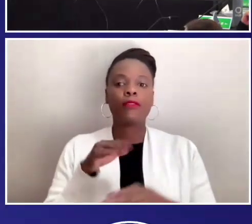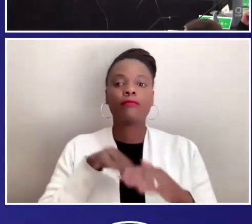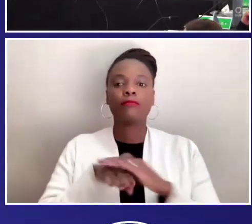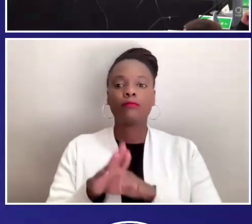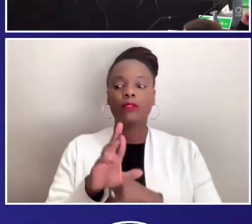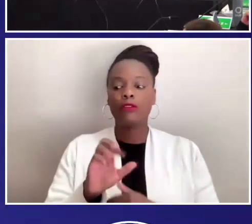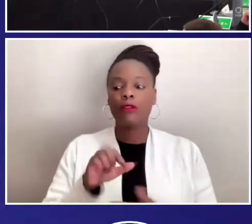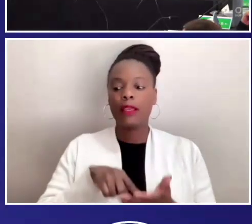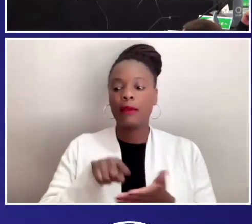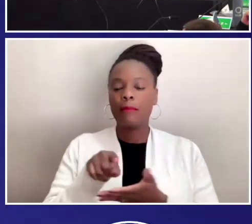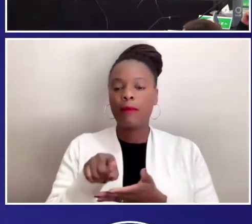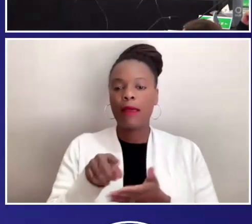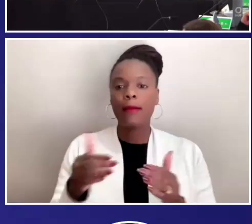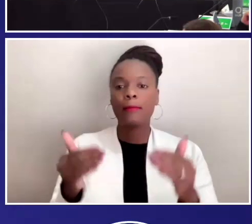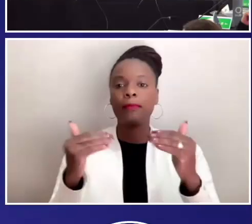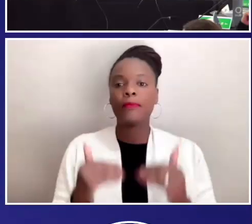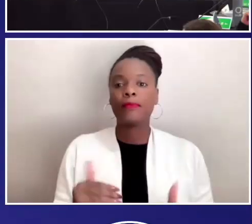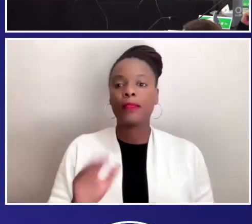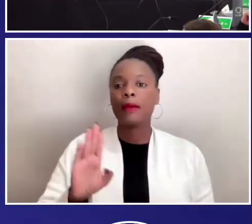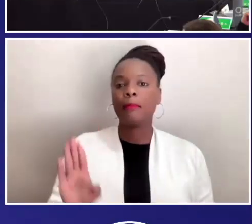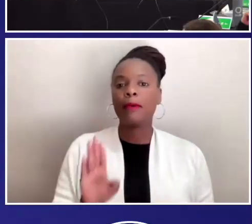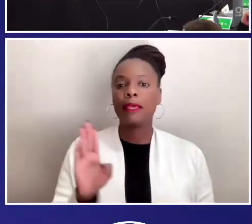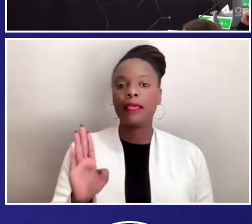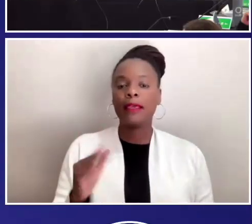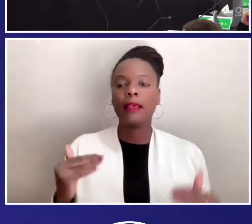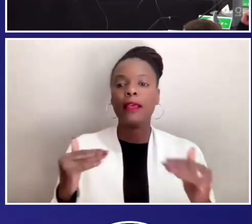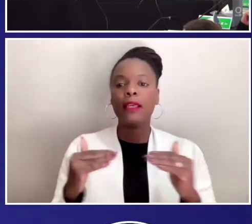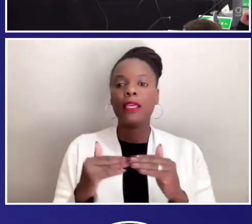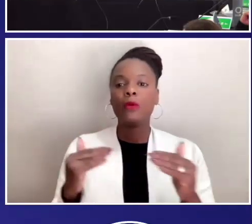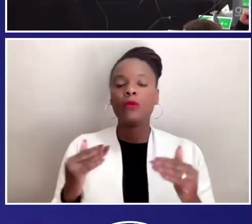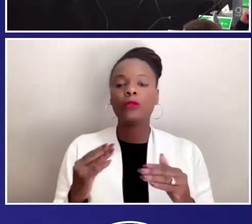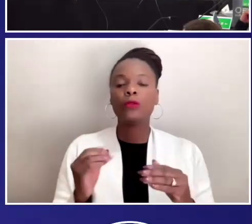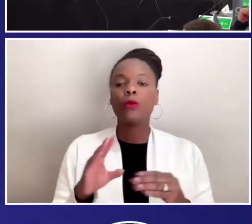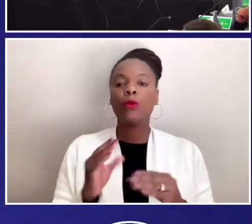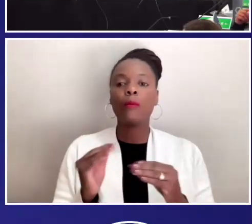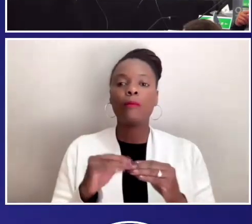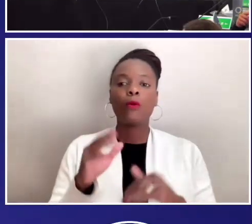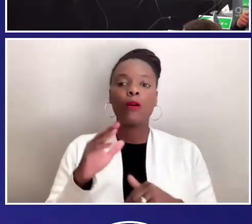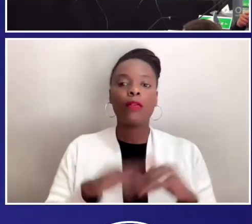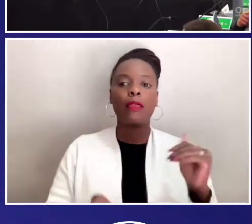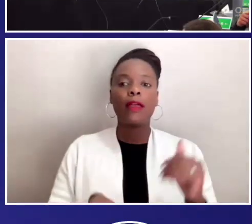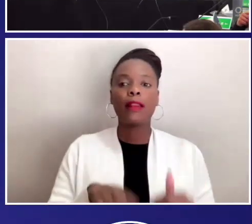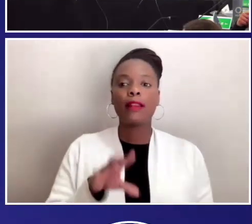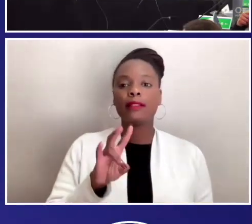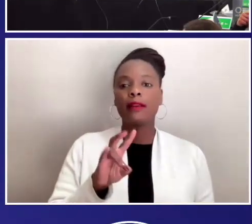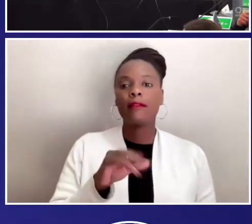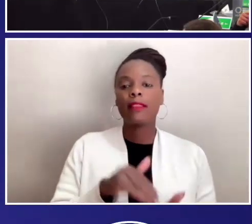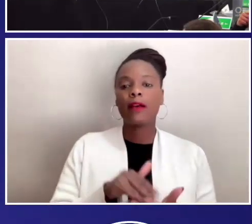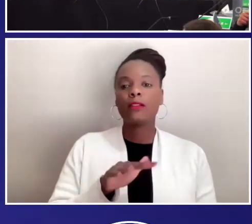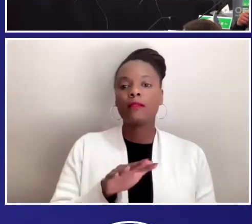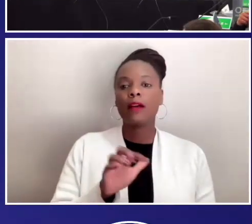equal to or greater than $7,500, but less than $10,000, the borrower must repay the consolidation